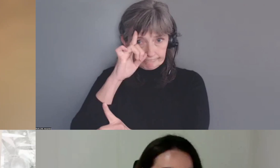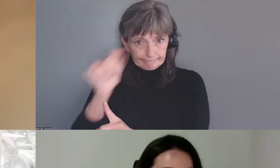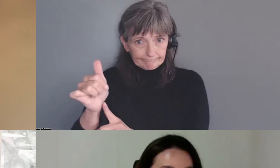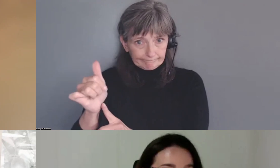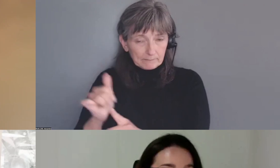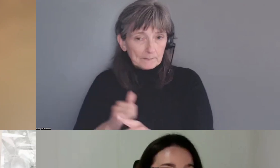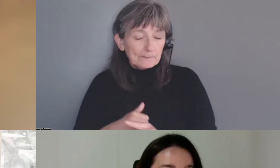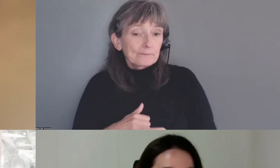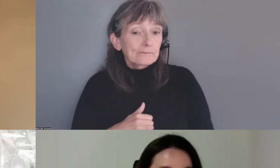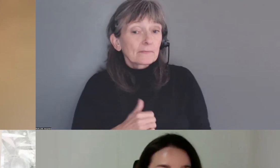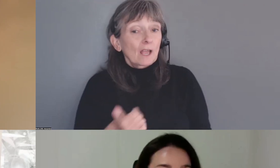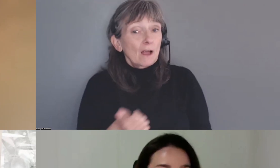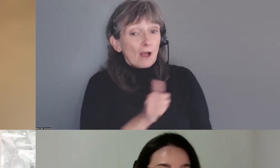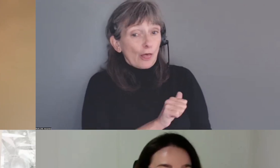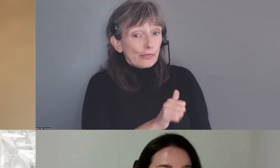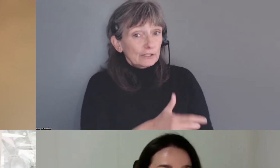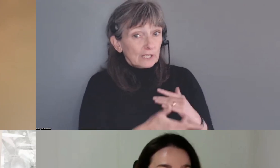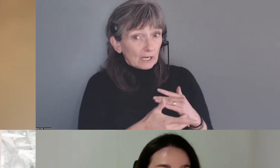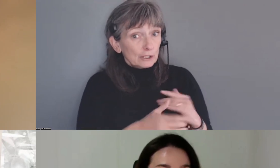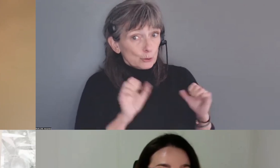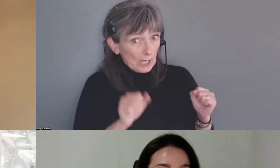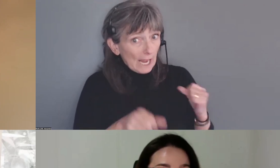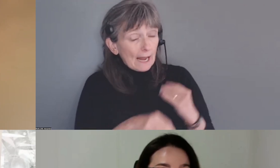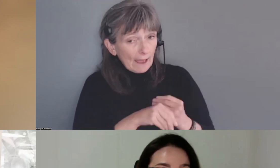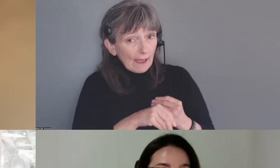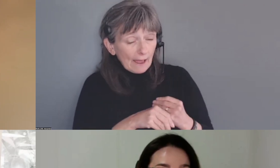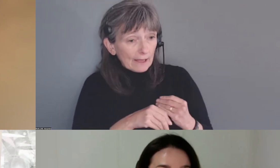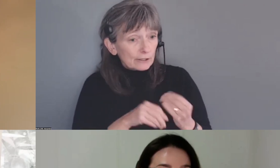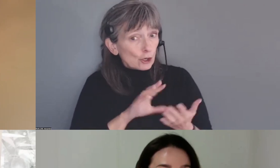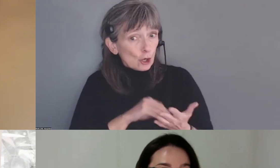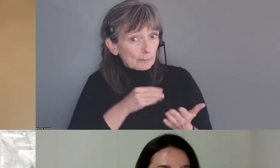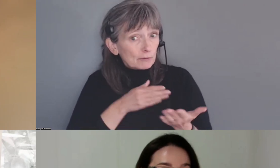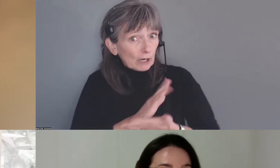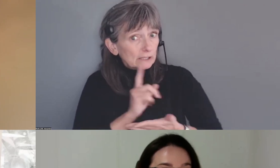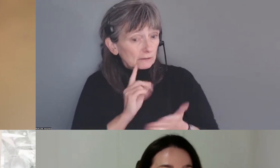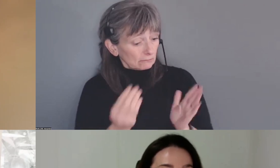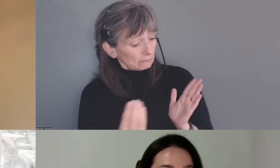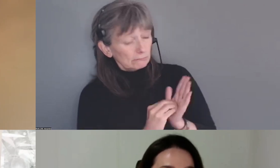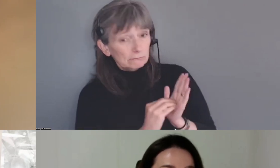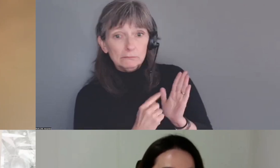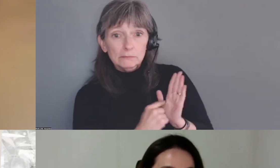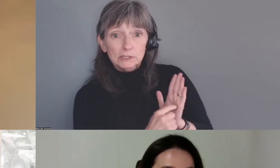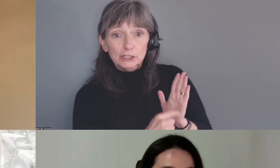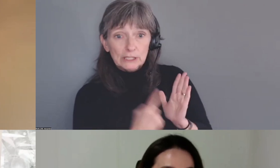you can add copyrighted content, and there needs to be someone who checks that. So,